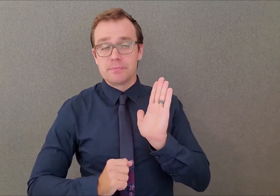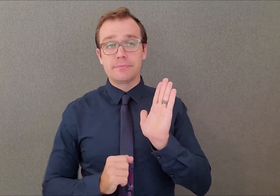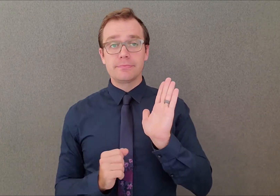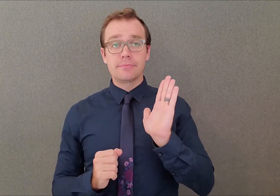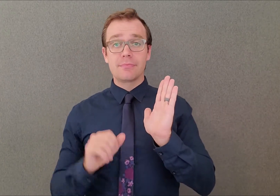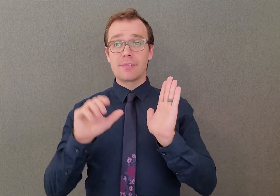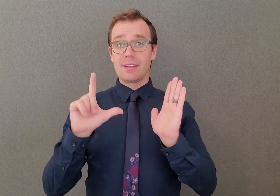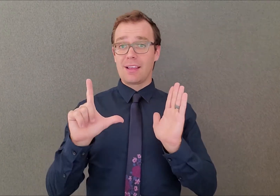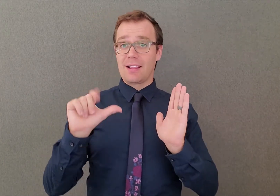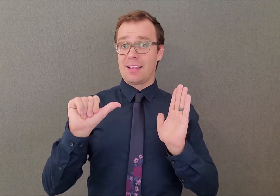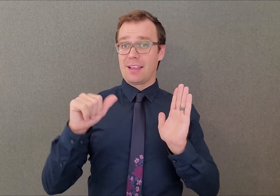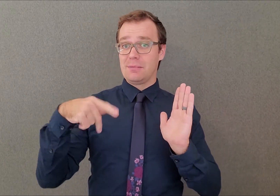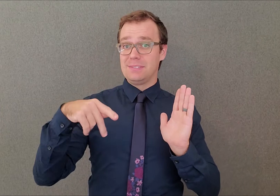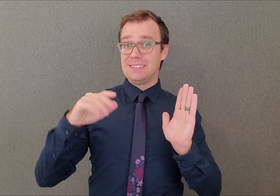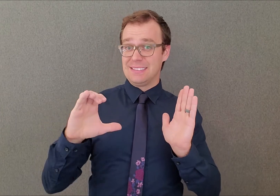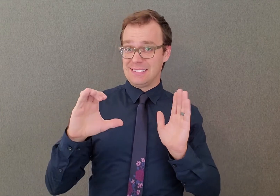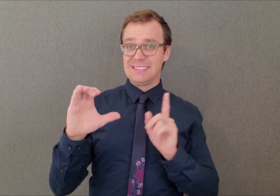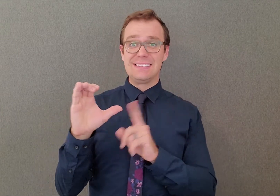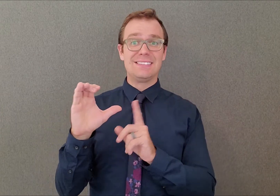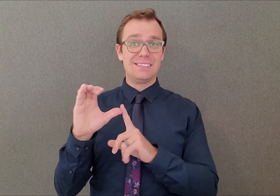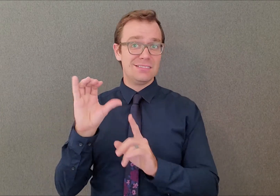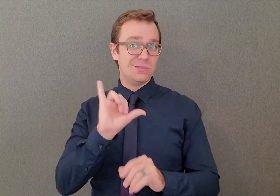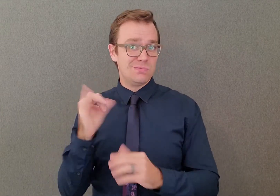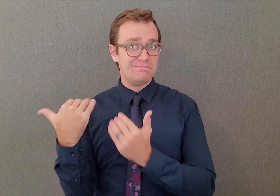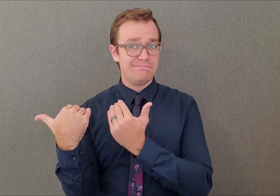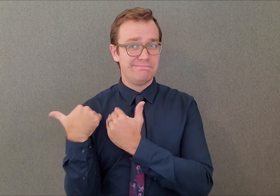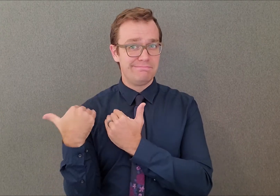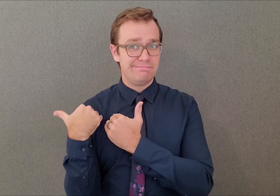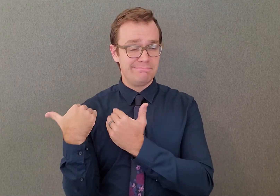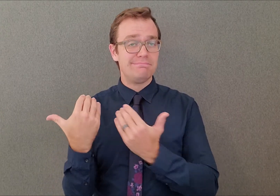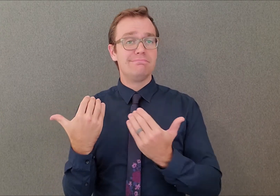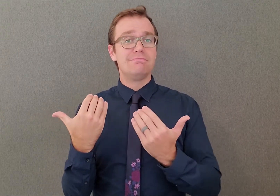The LEPCs are also tasked with developing